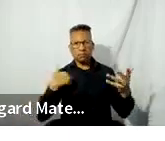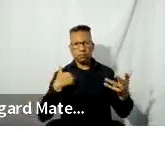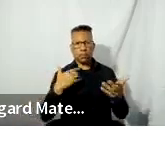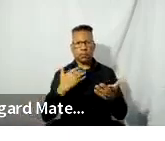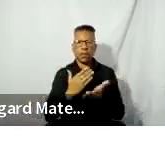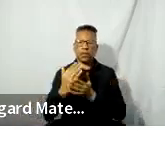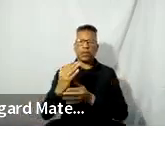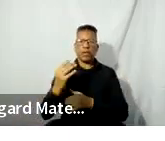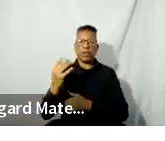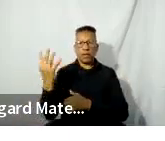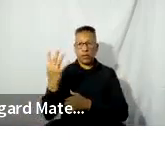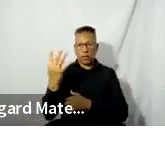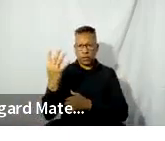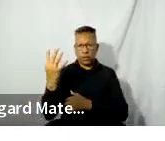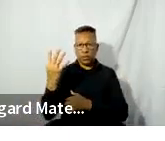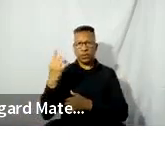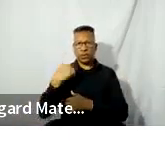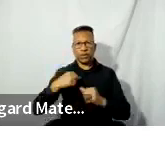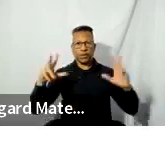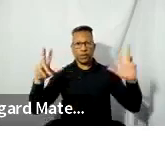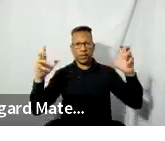right? So session 4 , and the and the topic